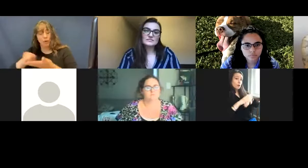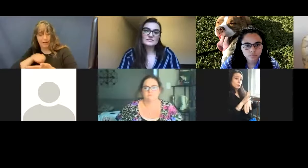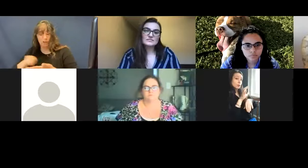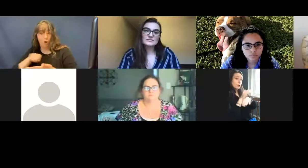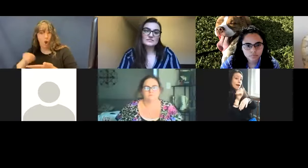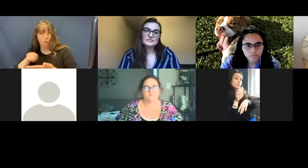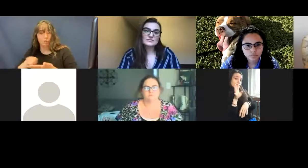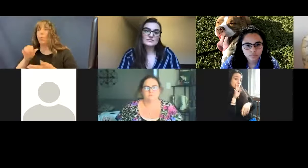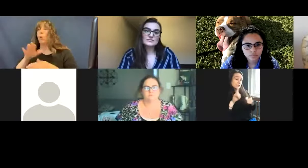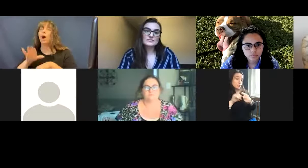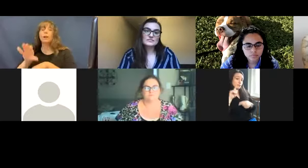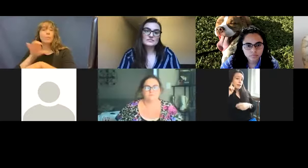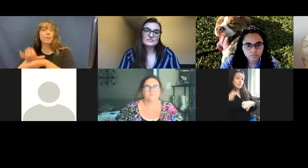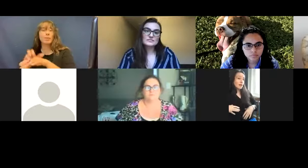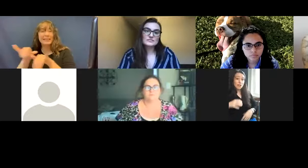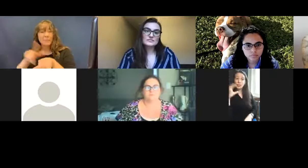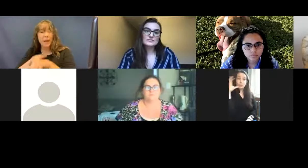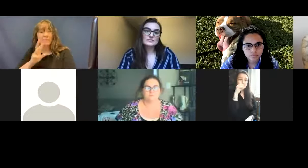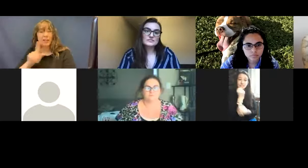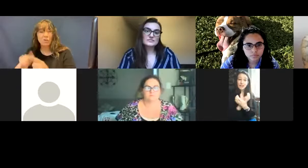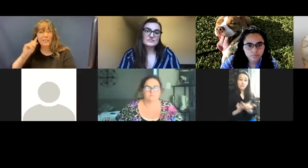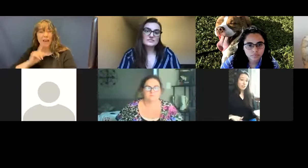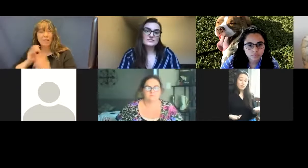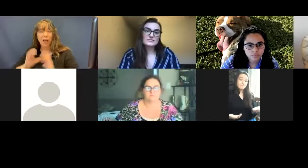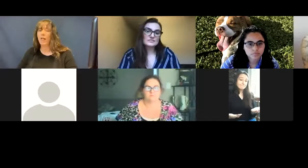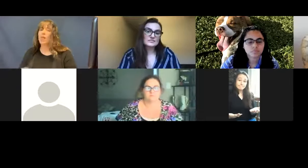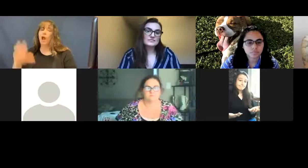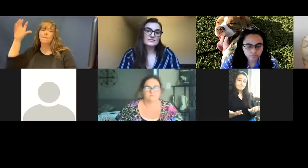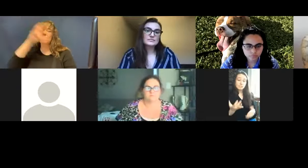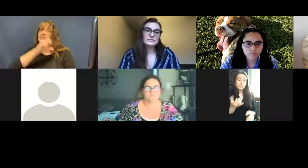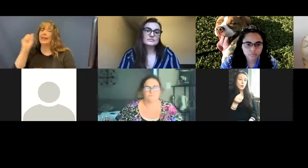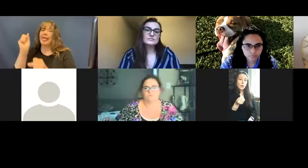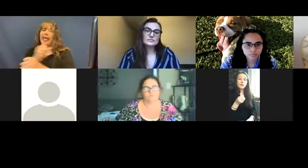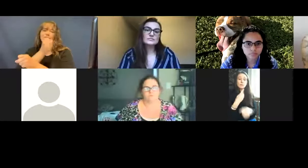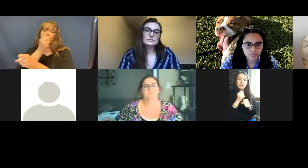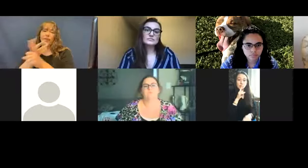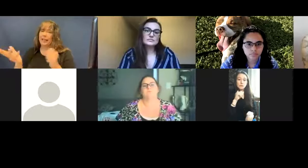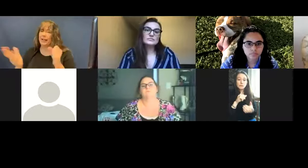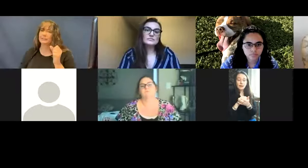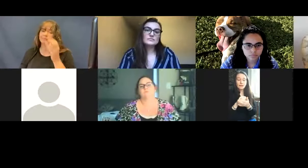computer as you're speaking to a Deaf client, they're missing everything. So make sure that,